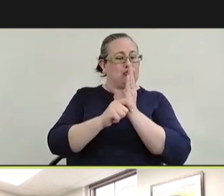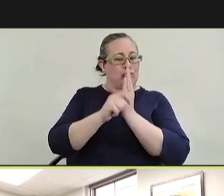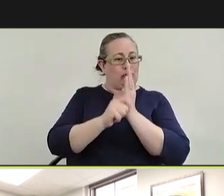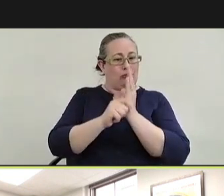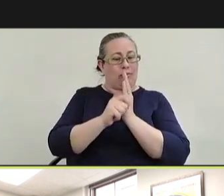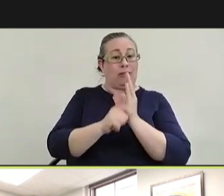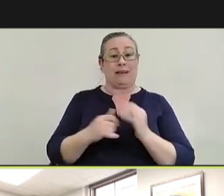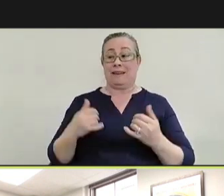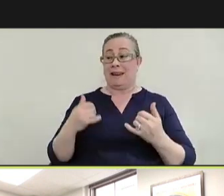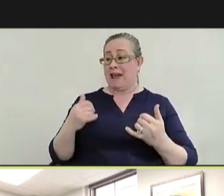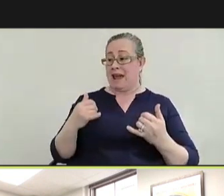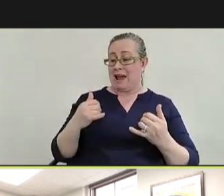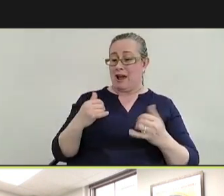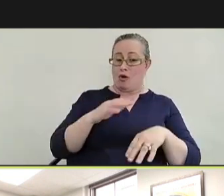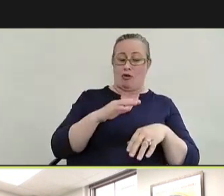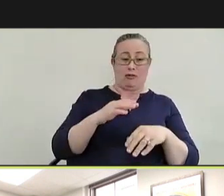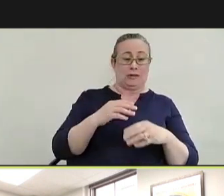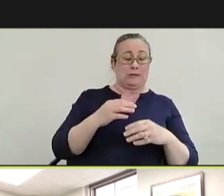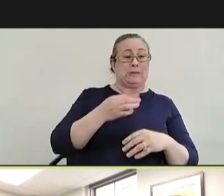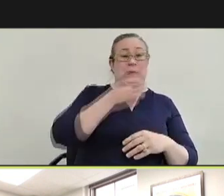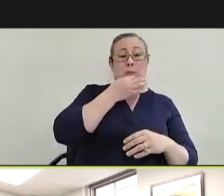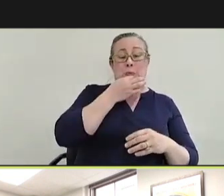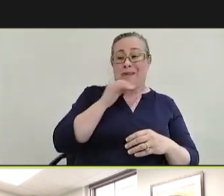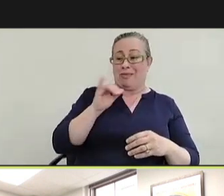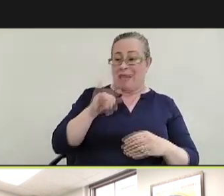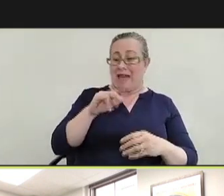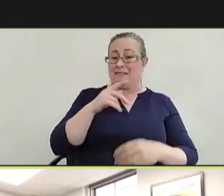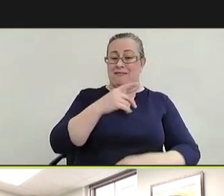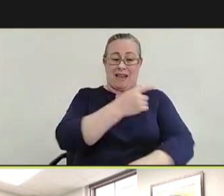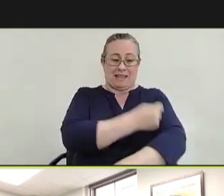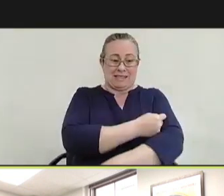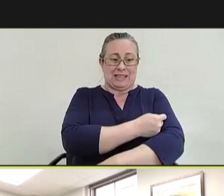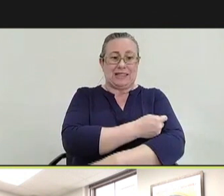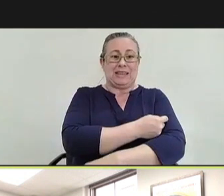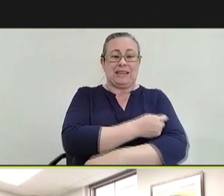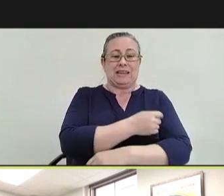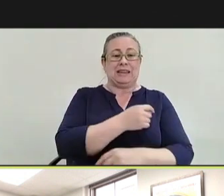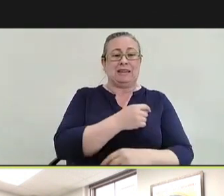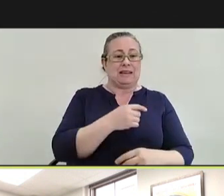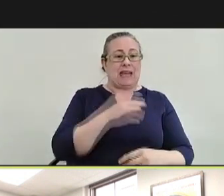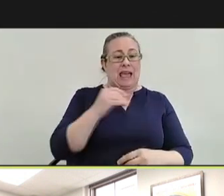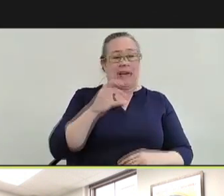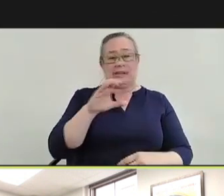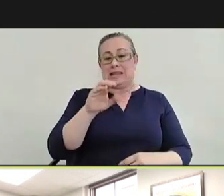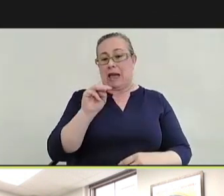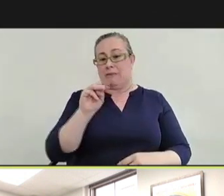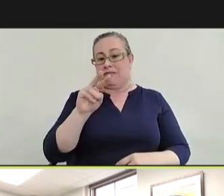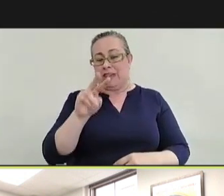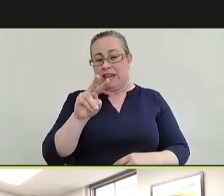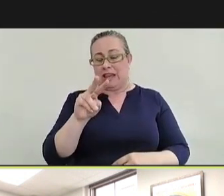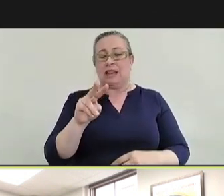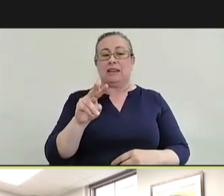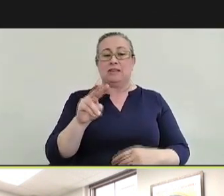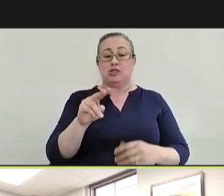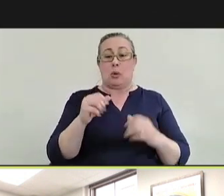potentially of having that vaccine and a CMV vaccine. So potentially in the next two years